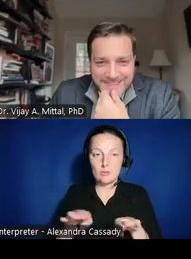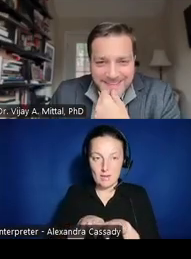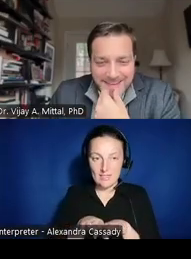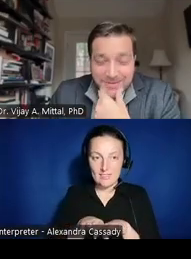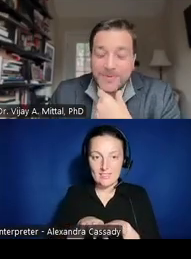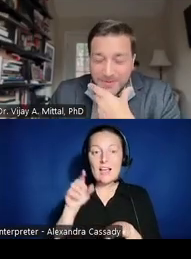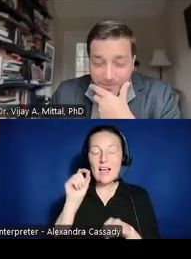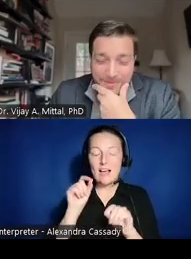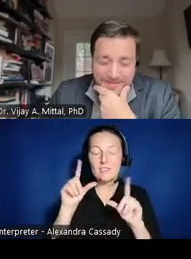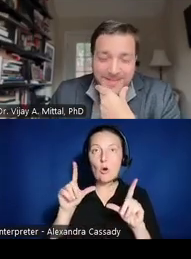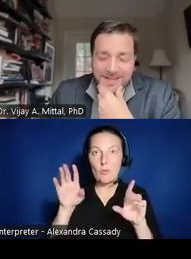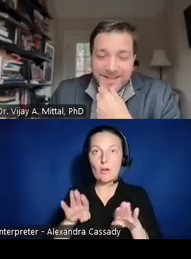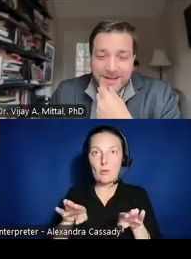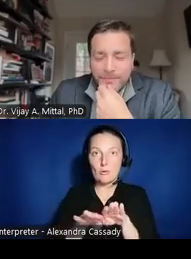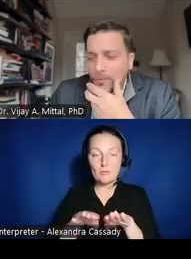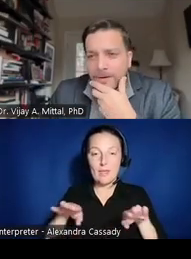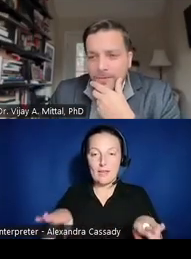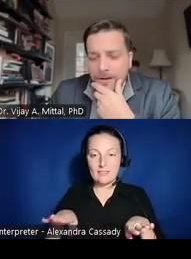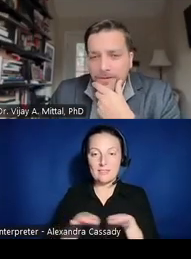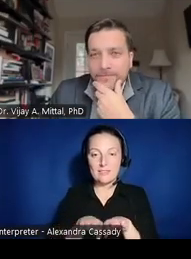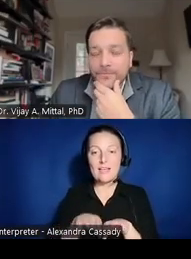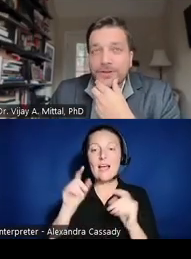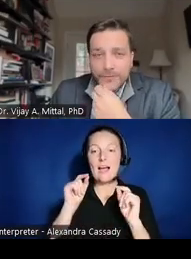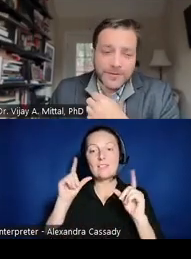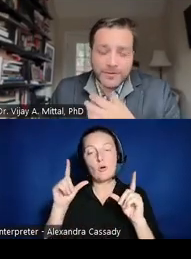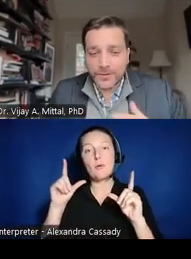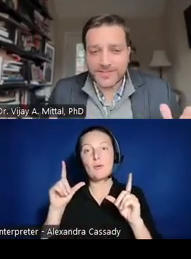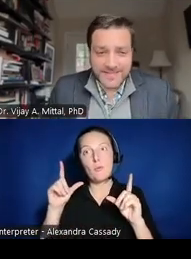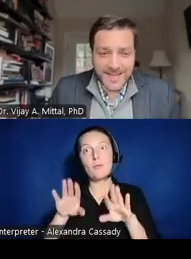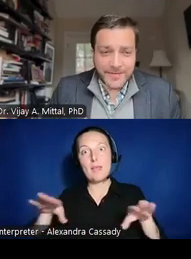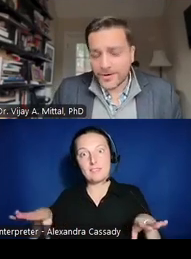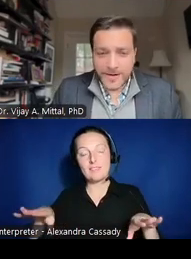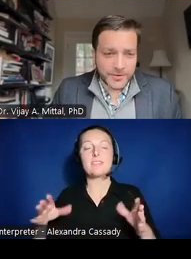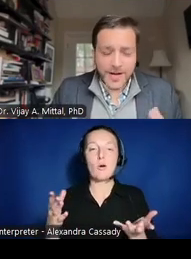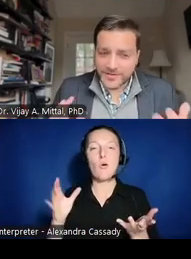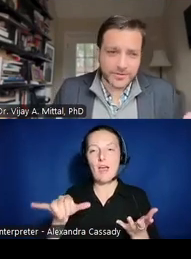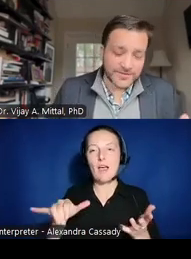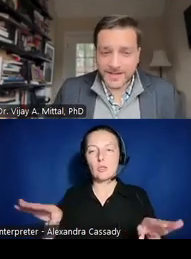and eyes open base. Um where uh when your feet are closest together and your eyes are closed, then